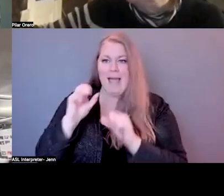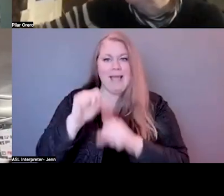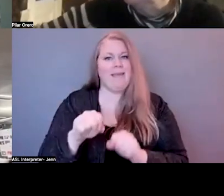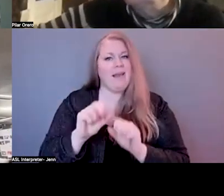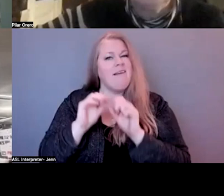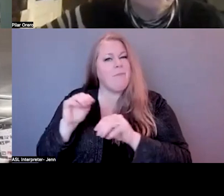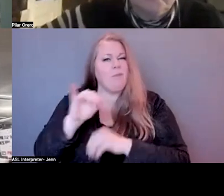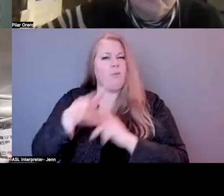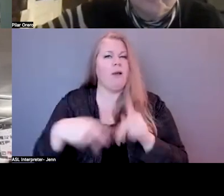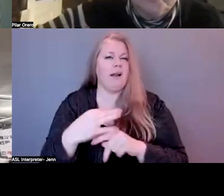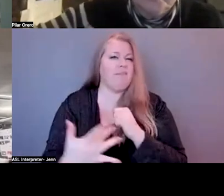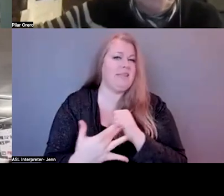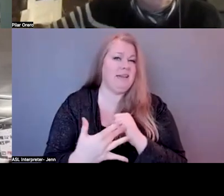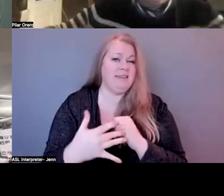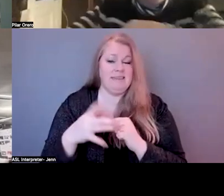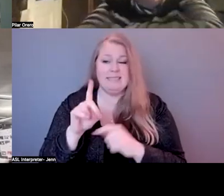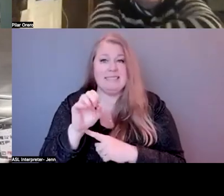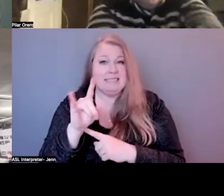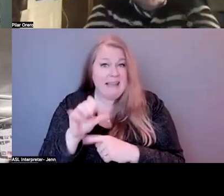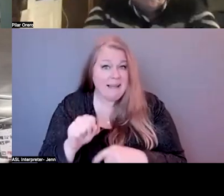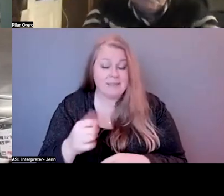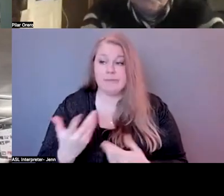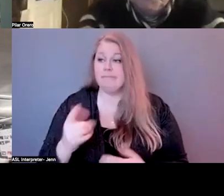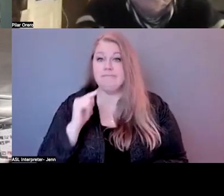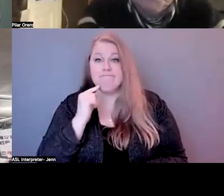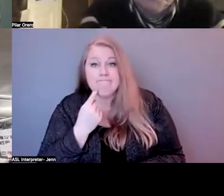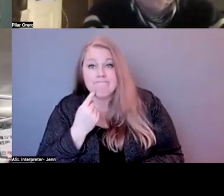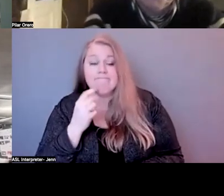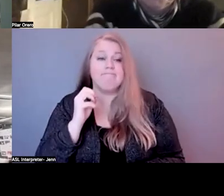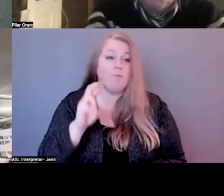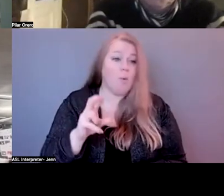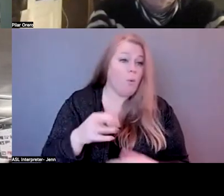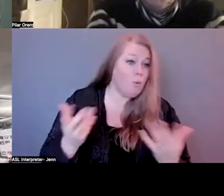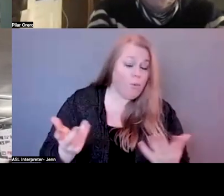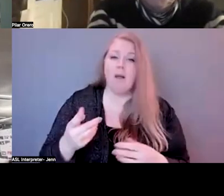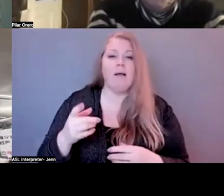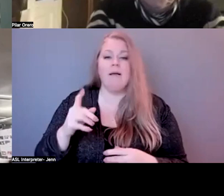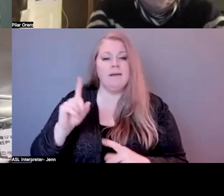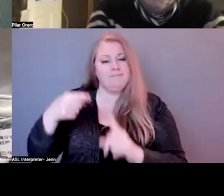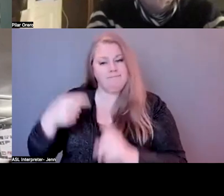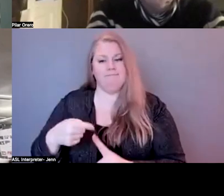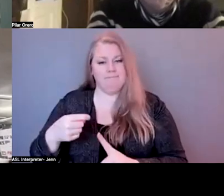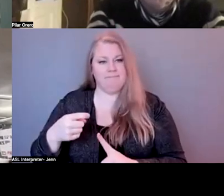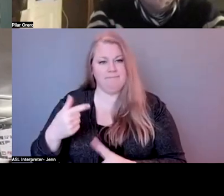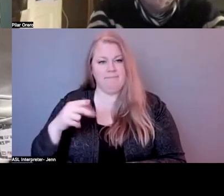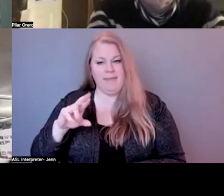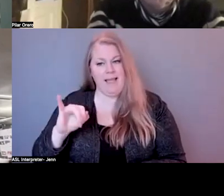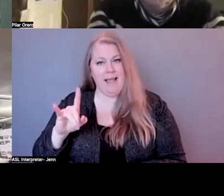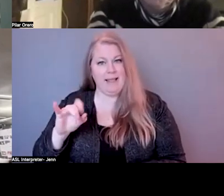technical details, what would be the severity or priority of a specific guideline. There is no demo videos.